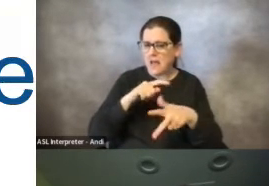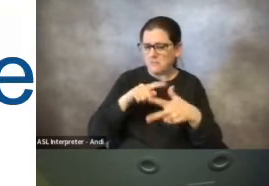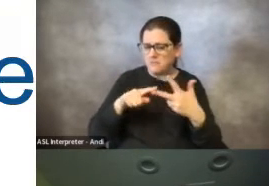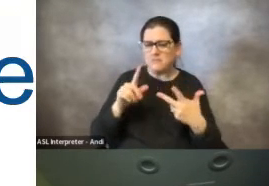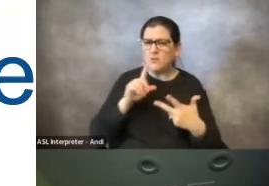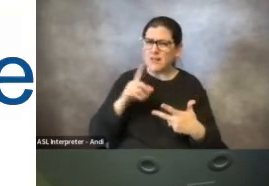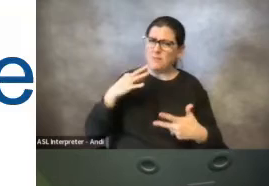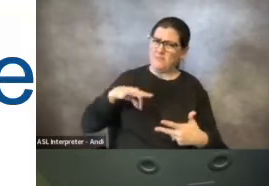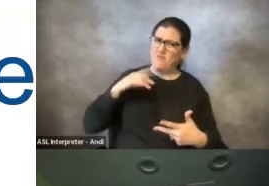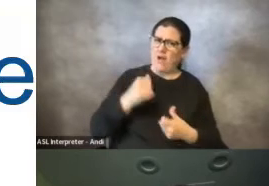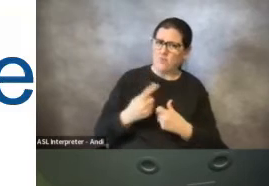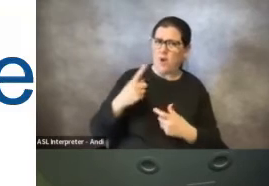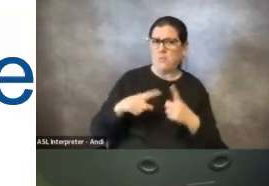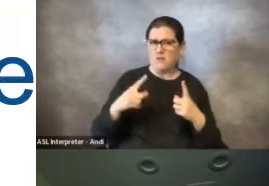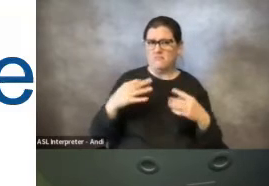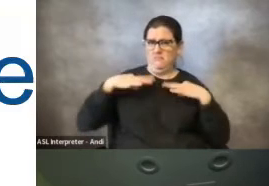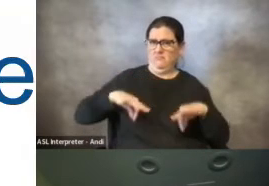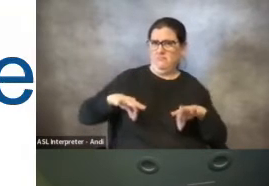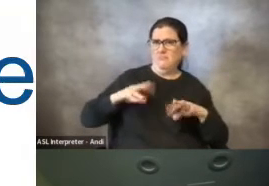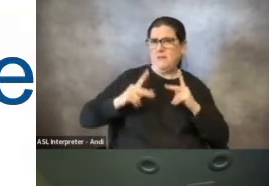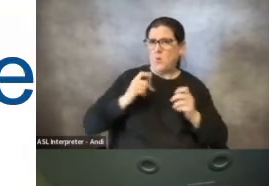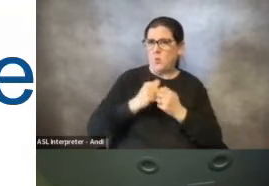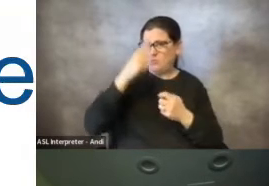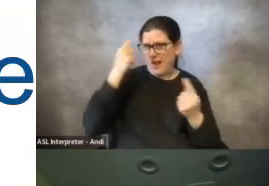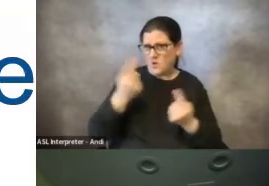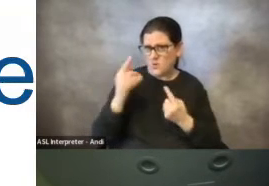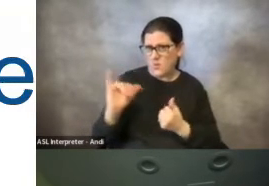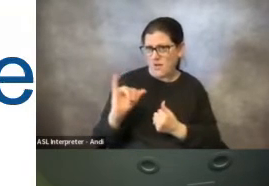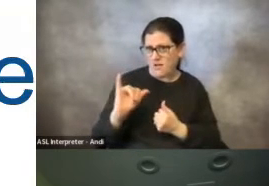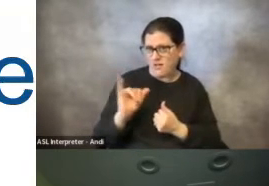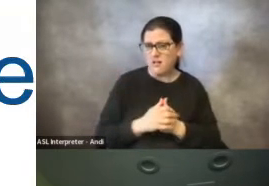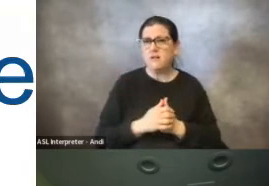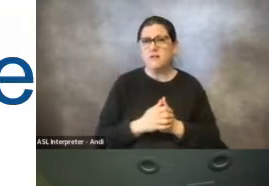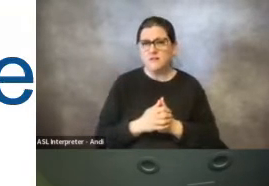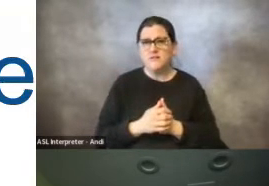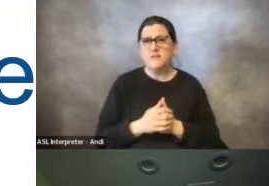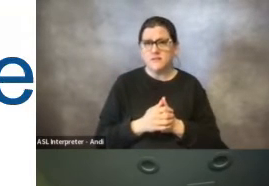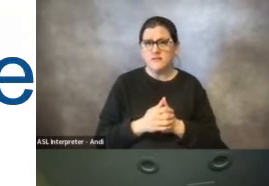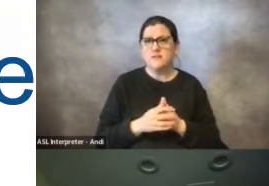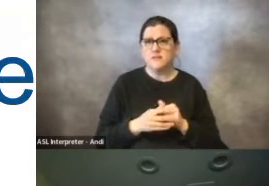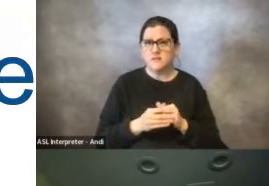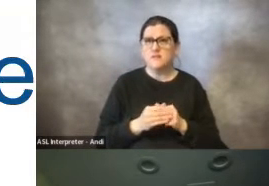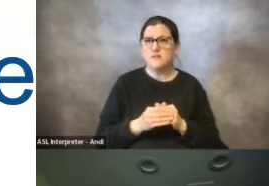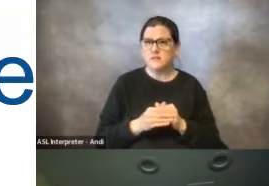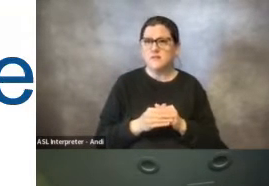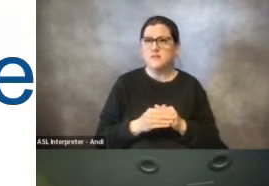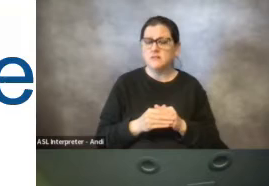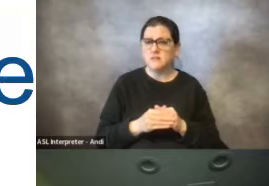it's also good for people with brain injuries, probably just more so. Right. And then, you know, the, you know, the one